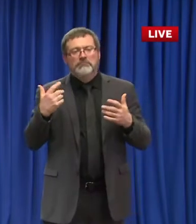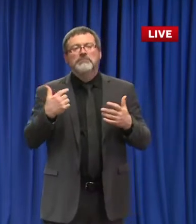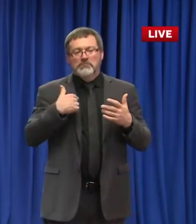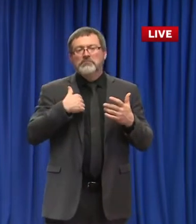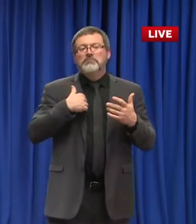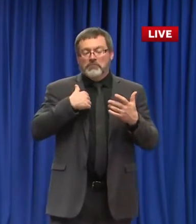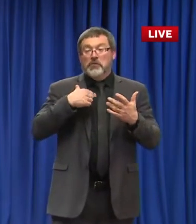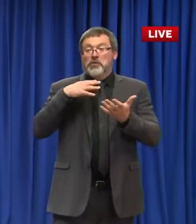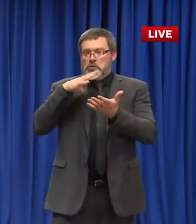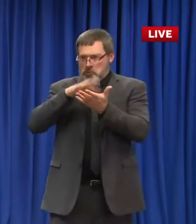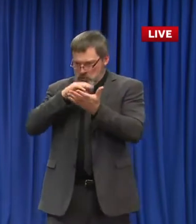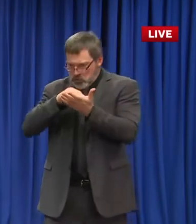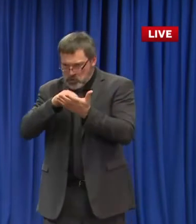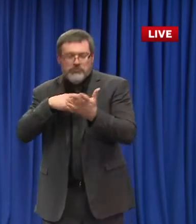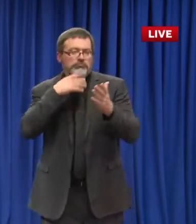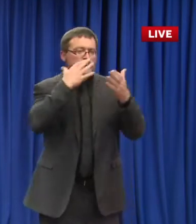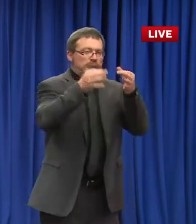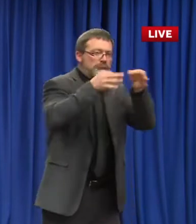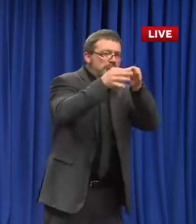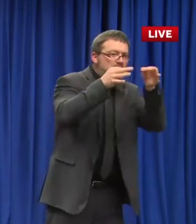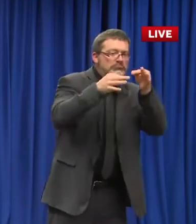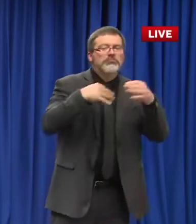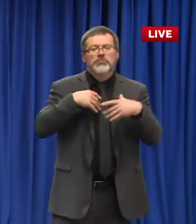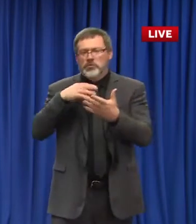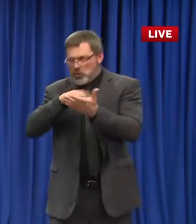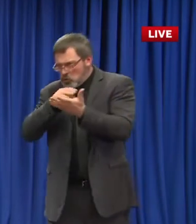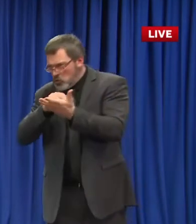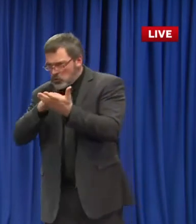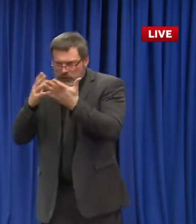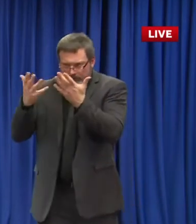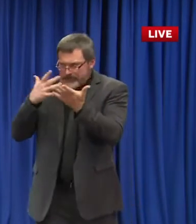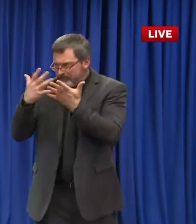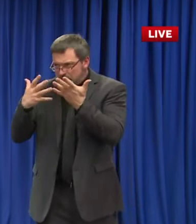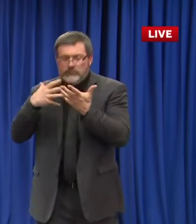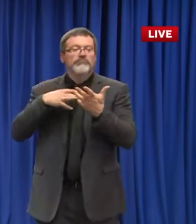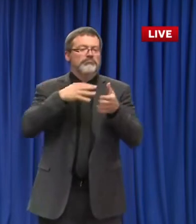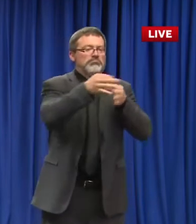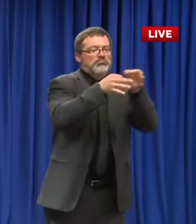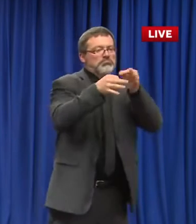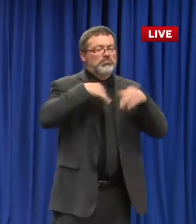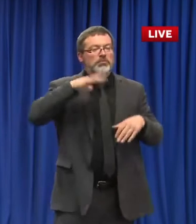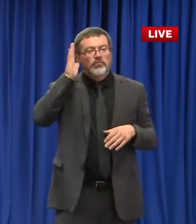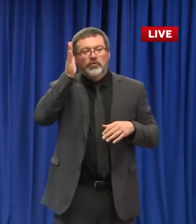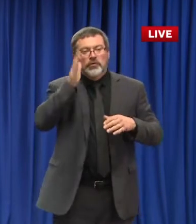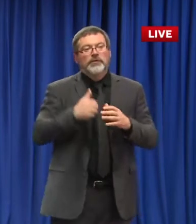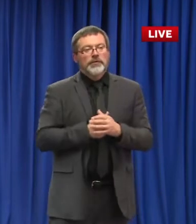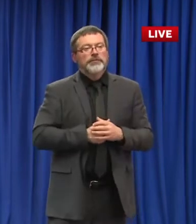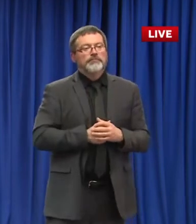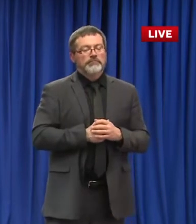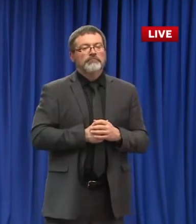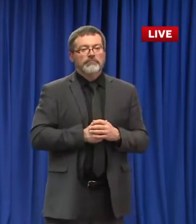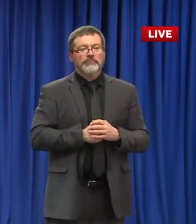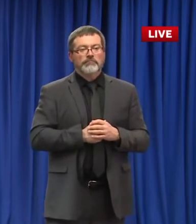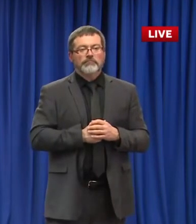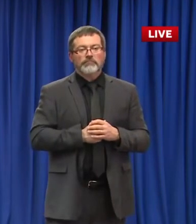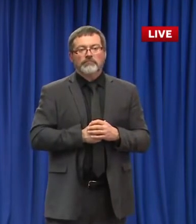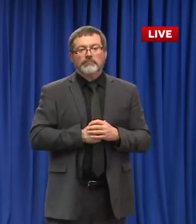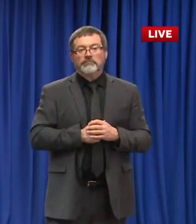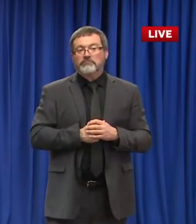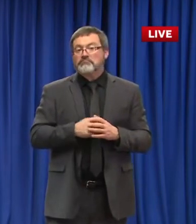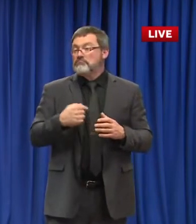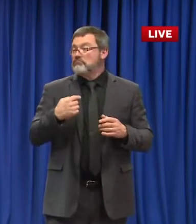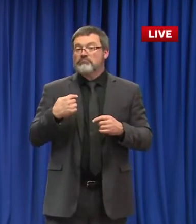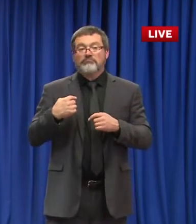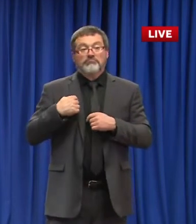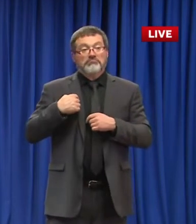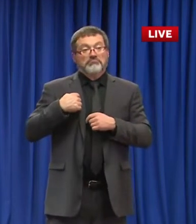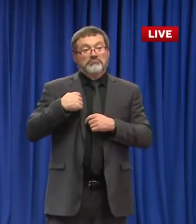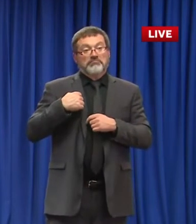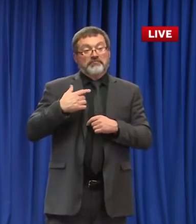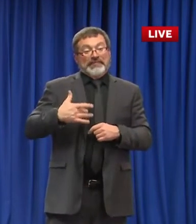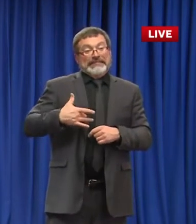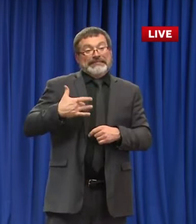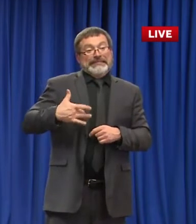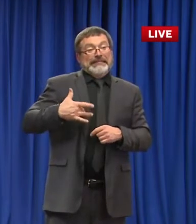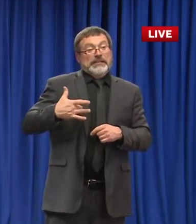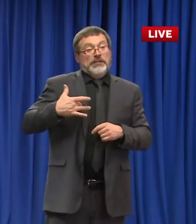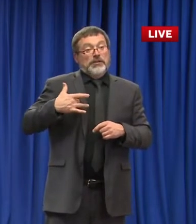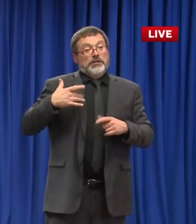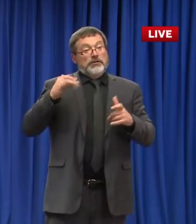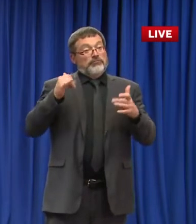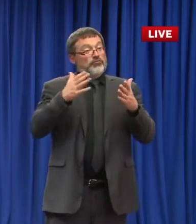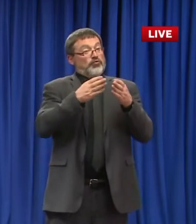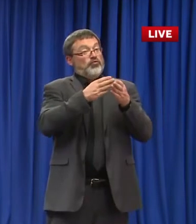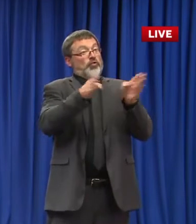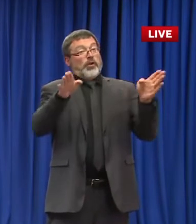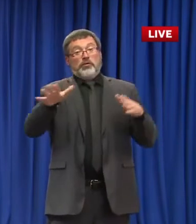AND SO HOPEFULLY THERE WILL BE MORE INFORMATION COMING ON THIS NEW SYNDROME AS WE WORK WITH OTHER STATES AND THE CENTERS FOR DISEASE CONTROL AND PREVENTION TO INVESTIGATE WE STILL BELIEVE